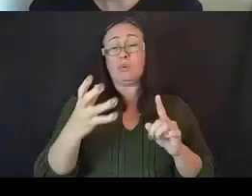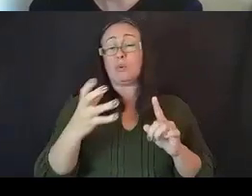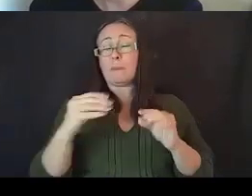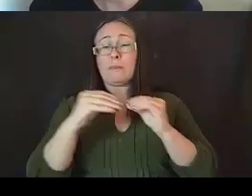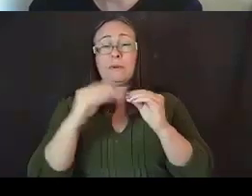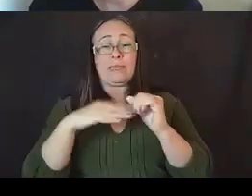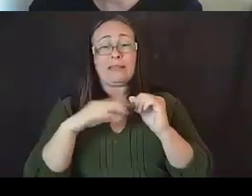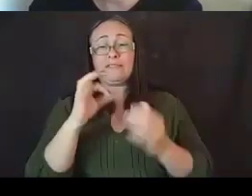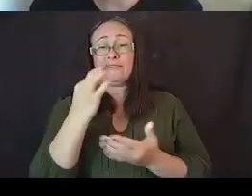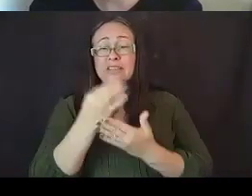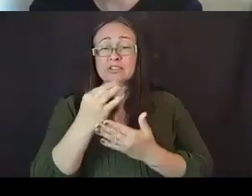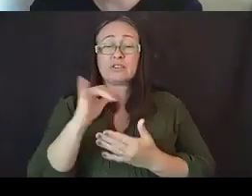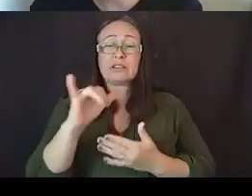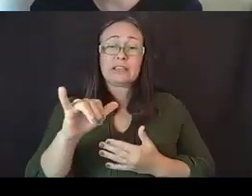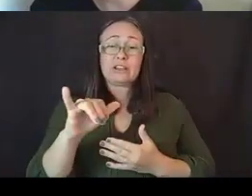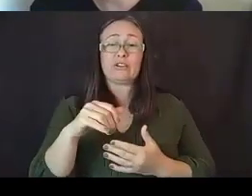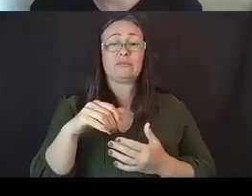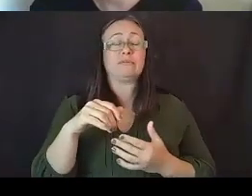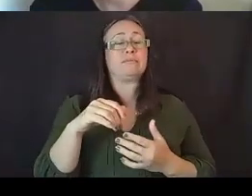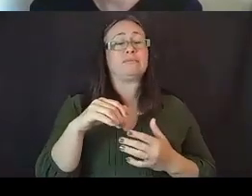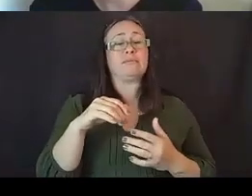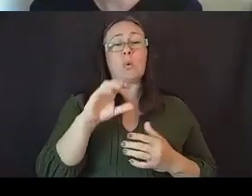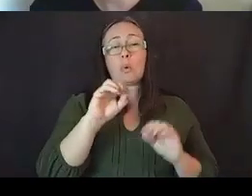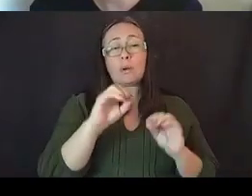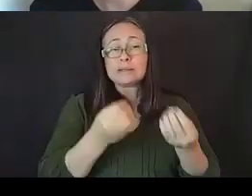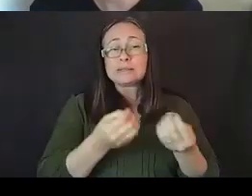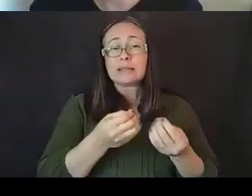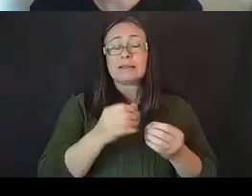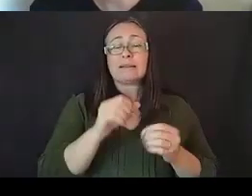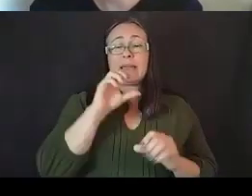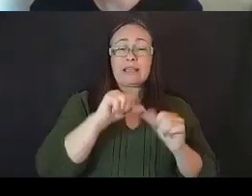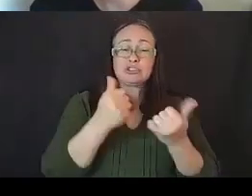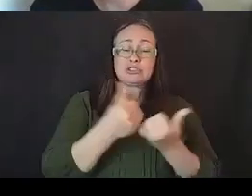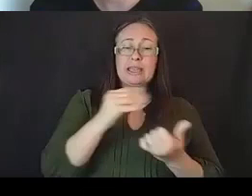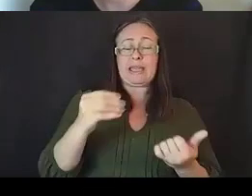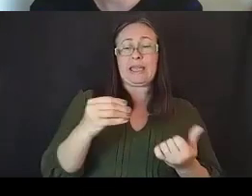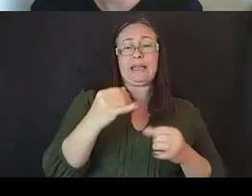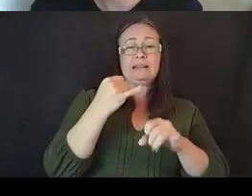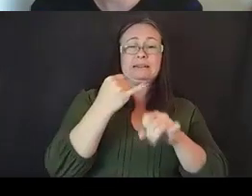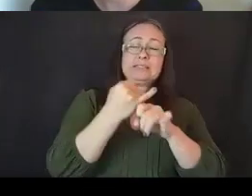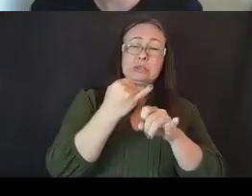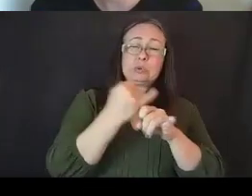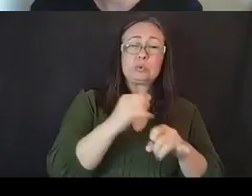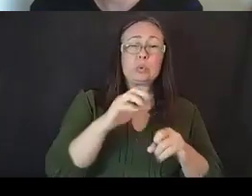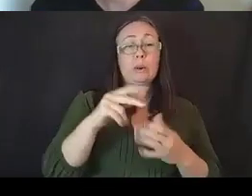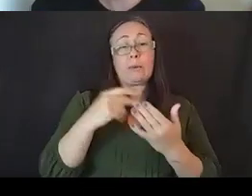principal investigator, organization, agency, Institute, Center or project member,